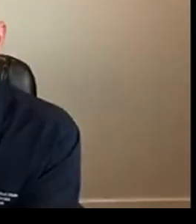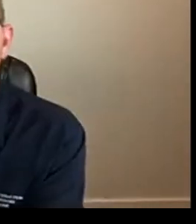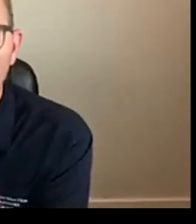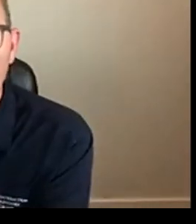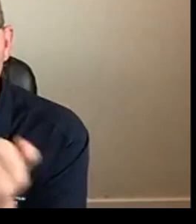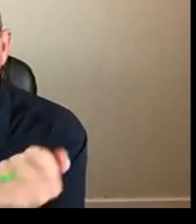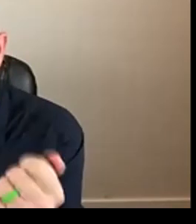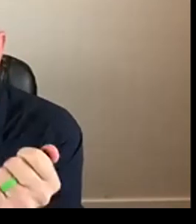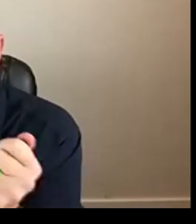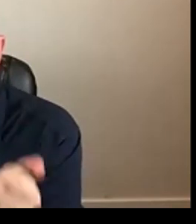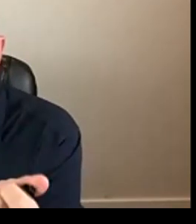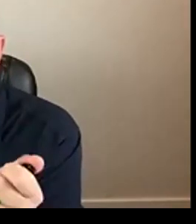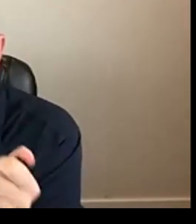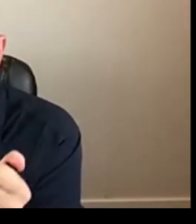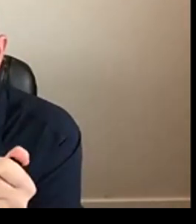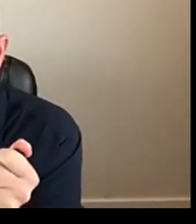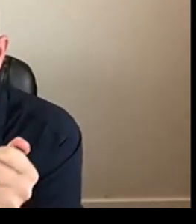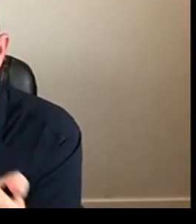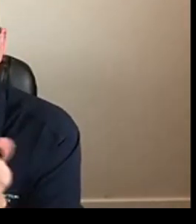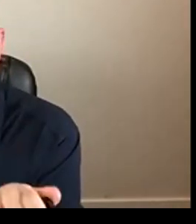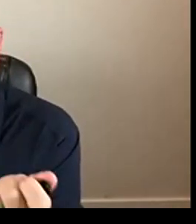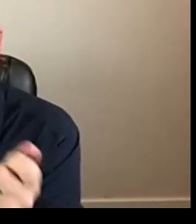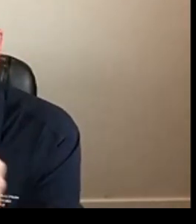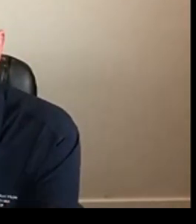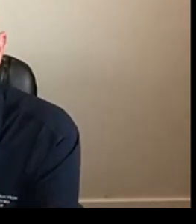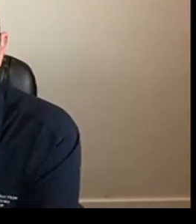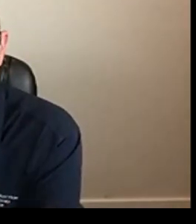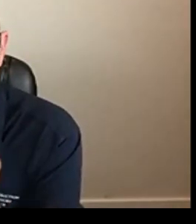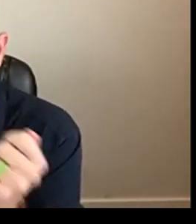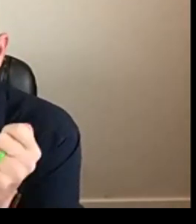the why I'm, I'm standing in between you and going home or doing whatever you want to